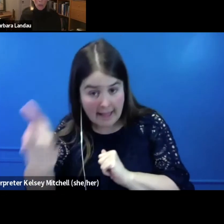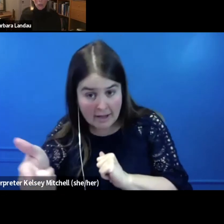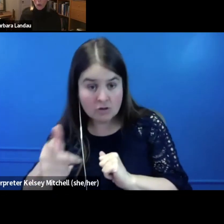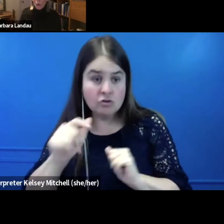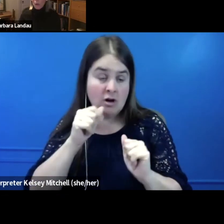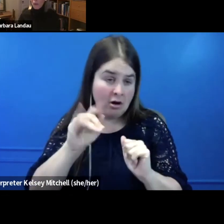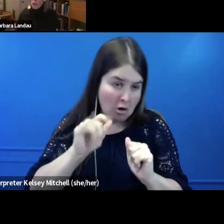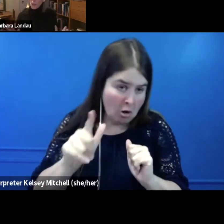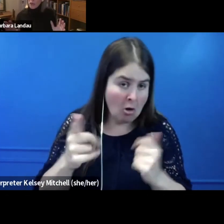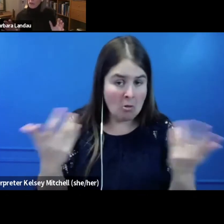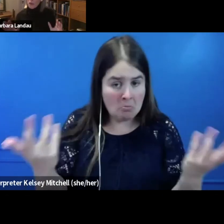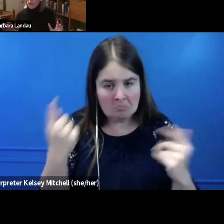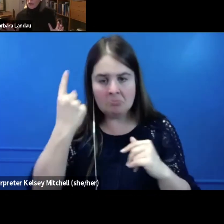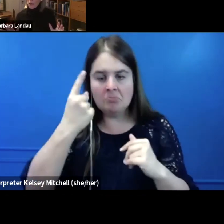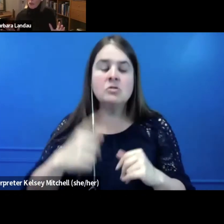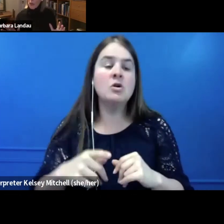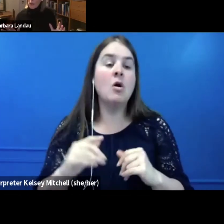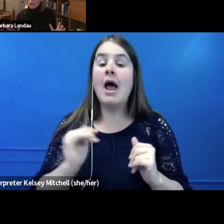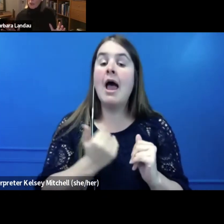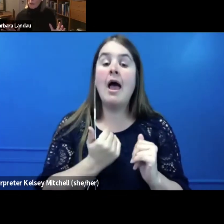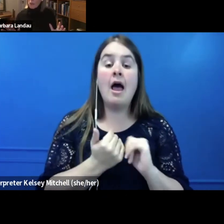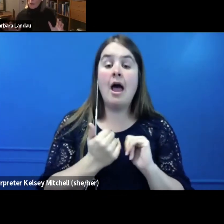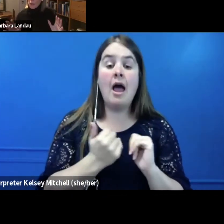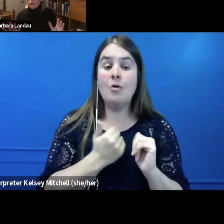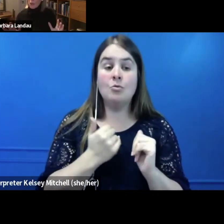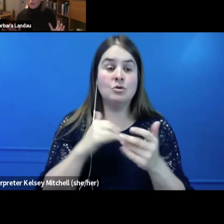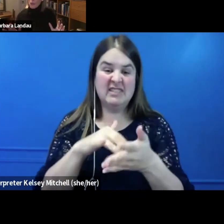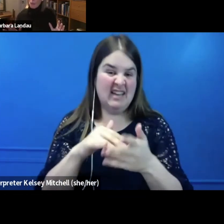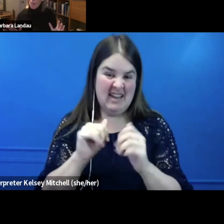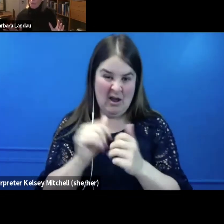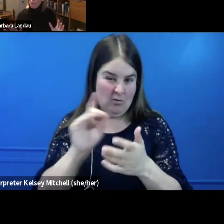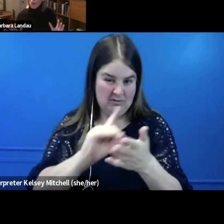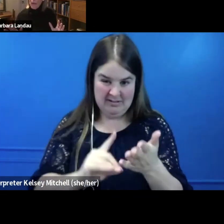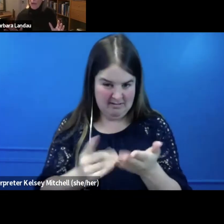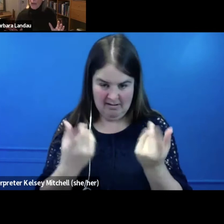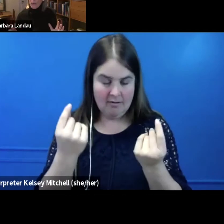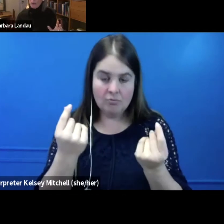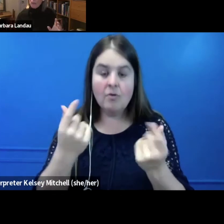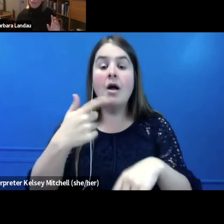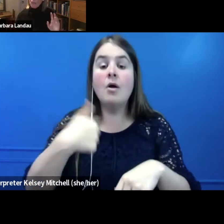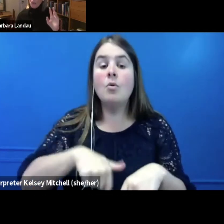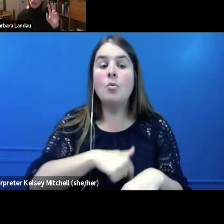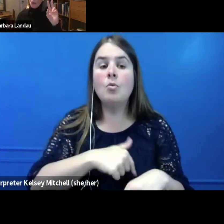so the design of our study in biological motion was this